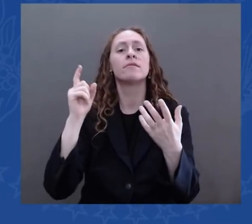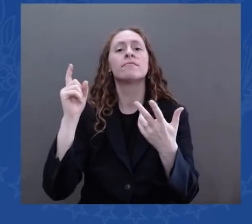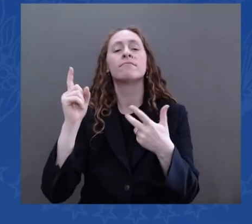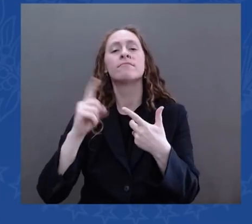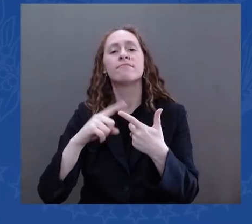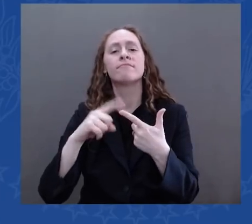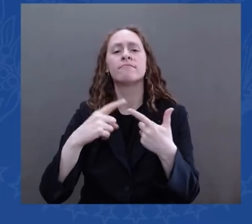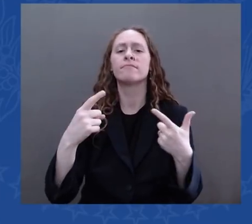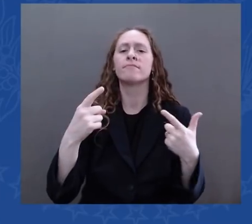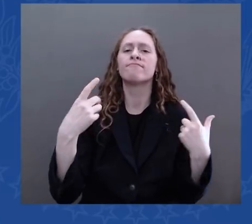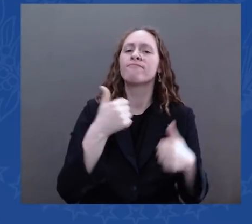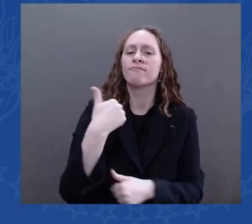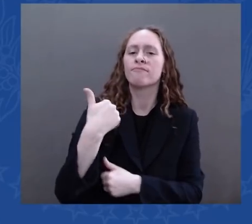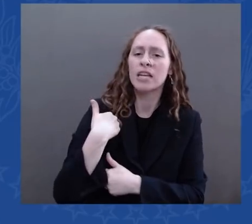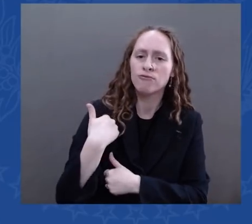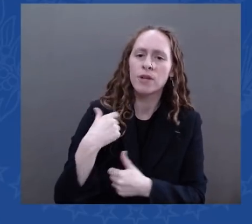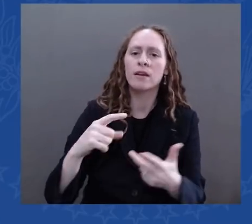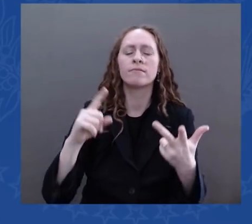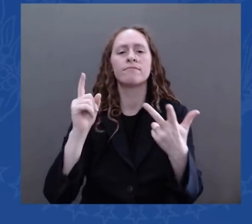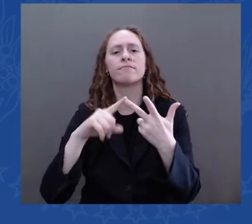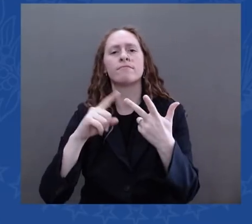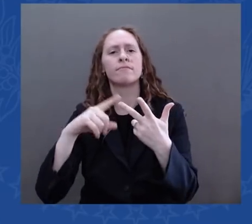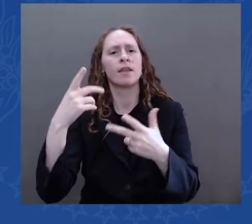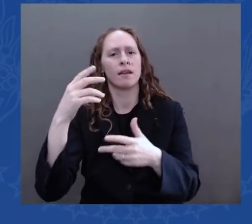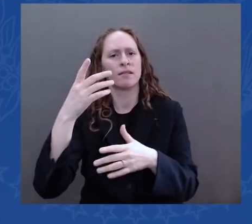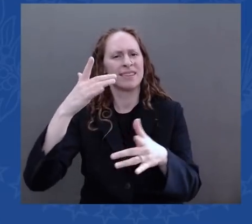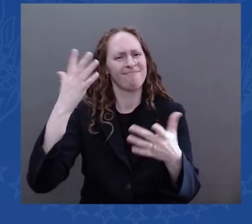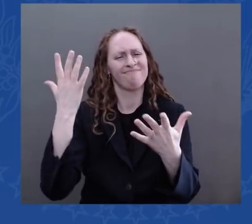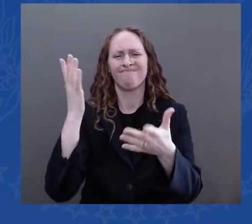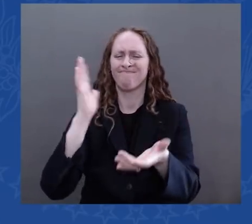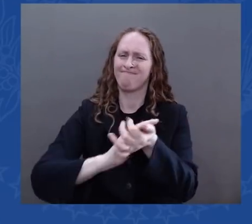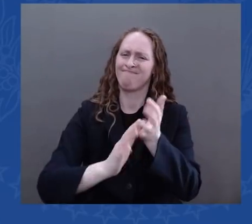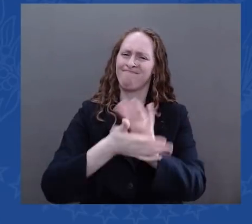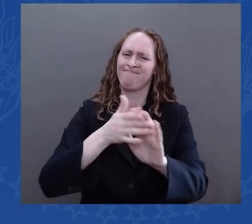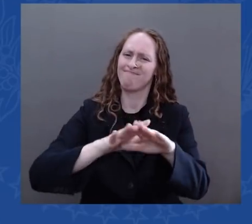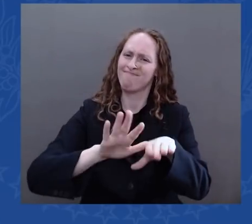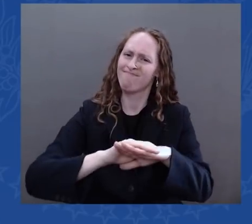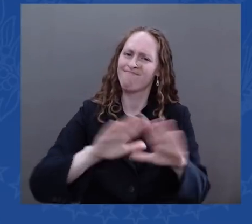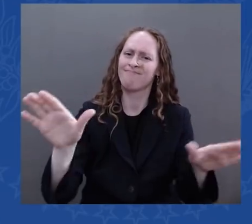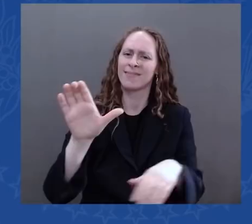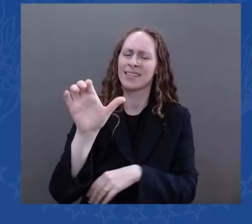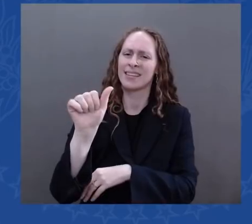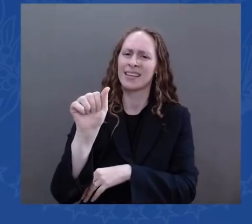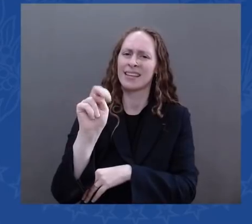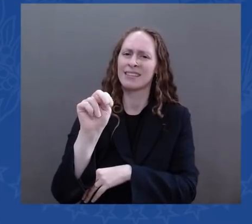the mental health services they need, and we need them. And when it comes to fighting cancer and other diseases,